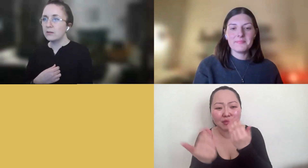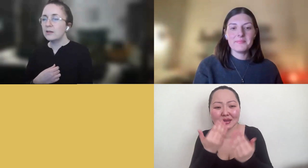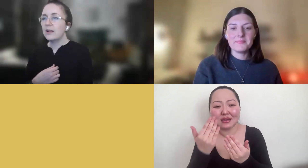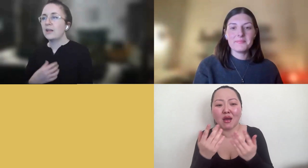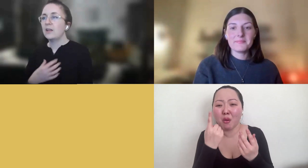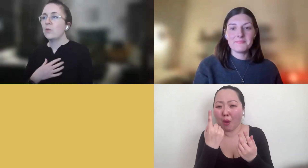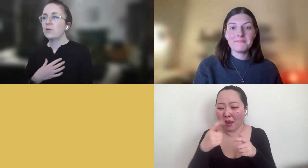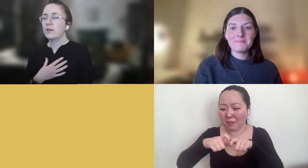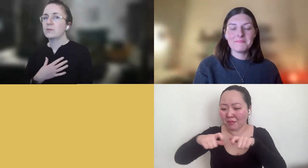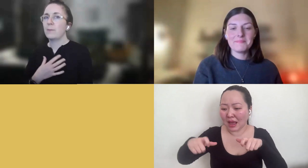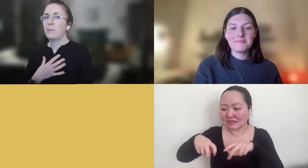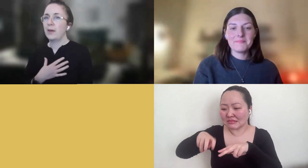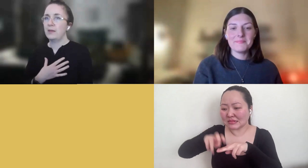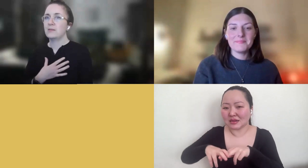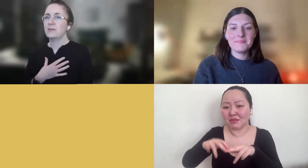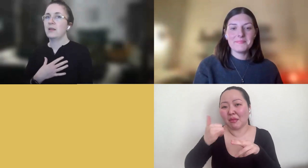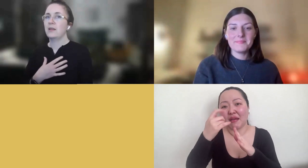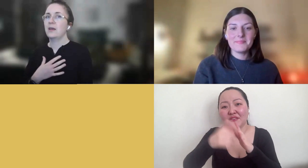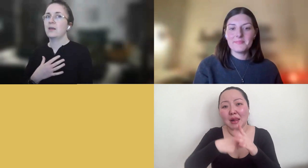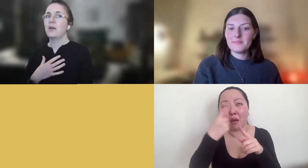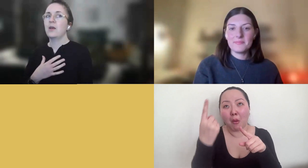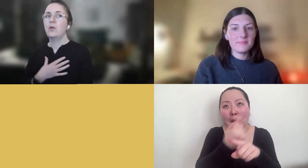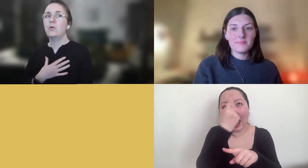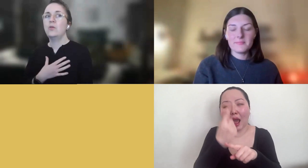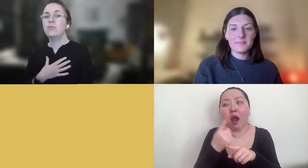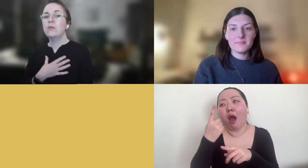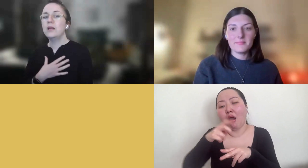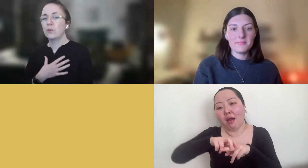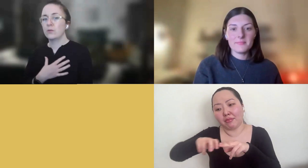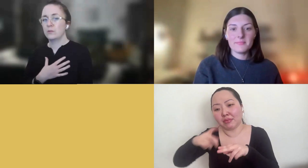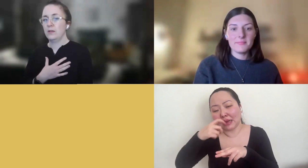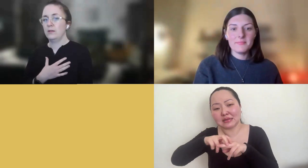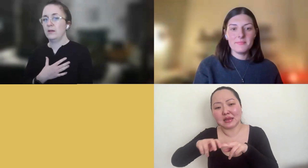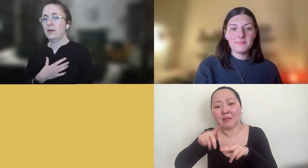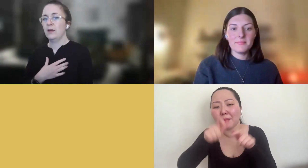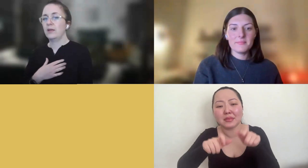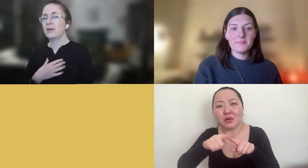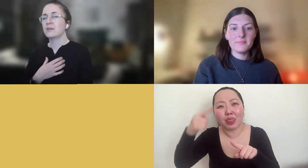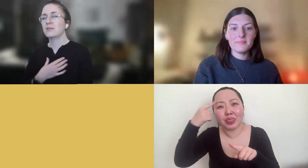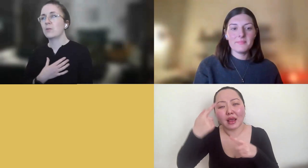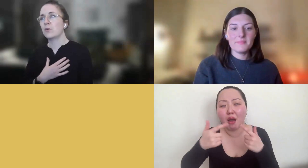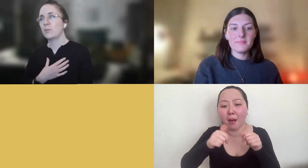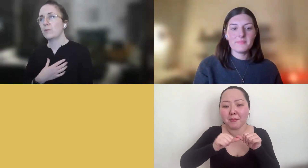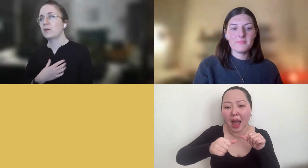long and no-one thinks about pace. And who do you really want to be in there? I care so much about